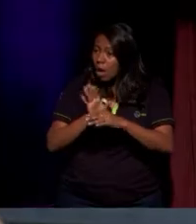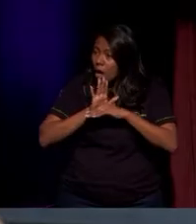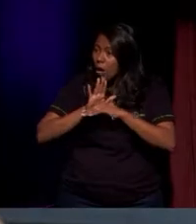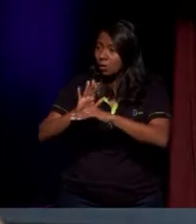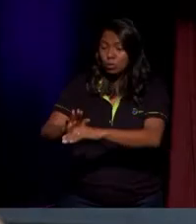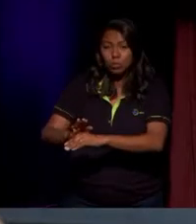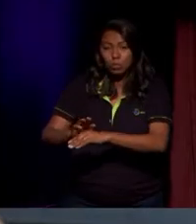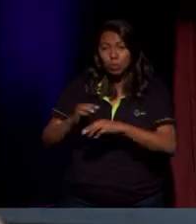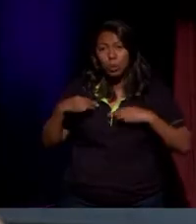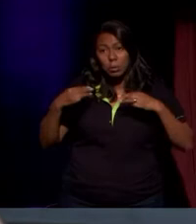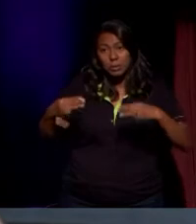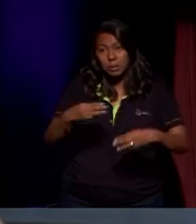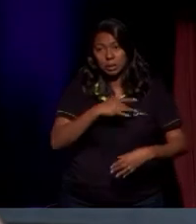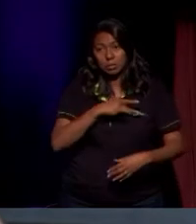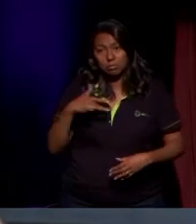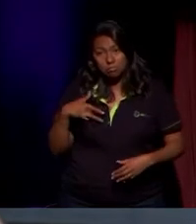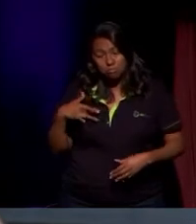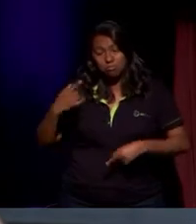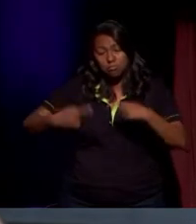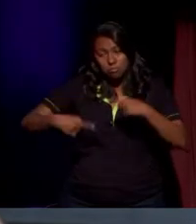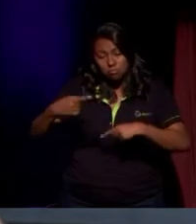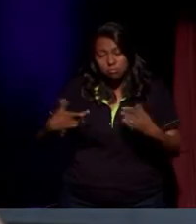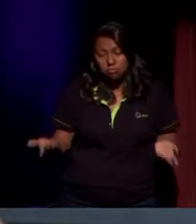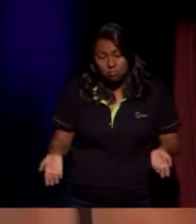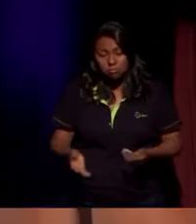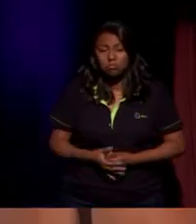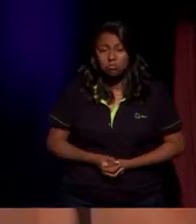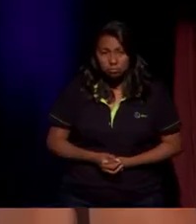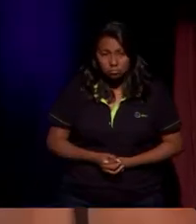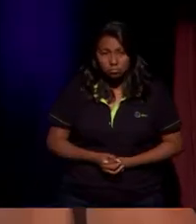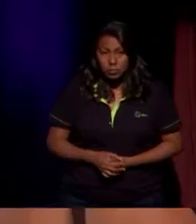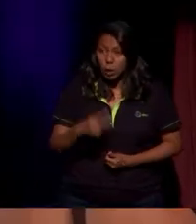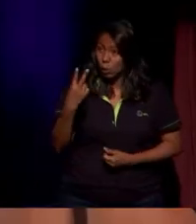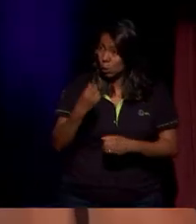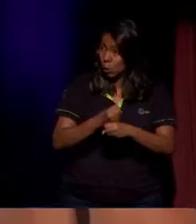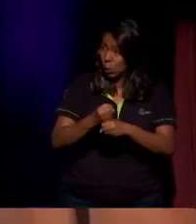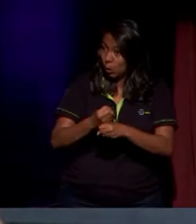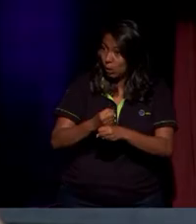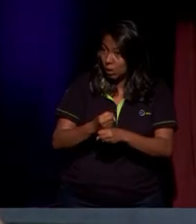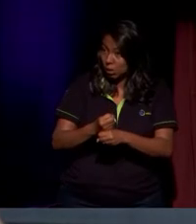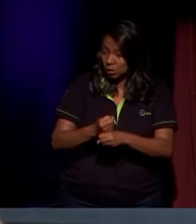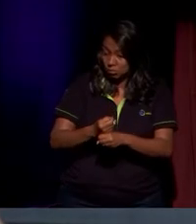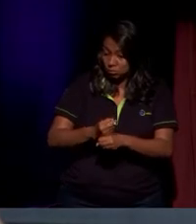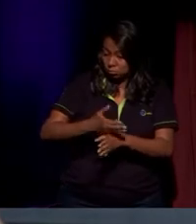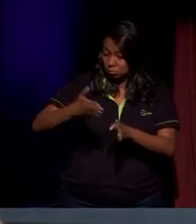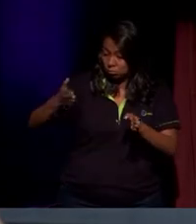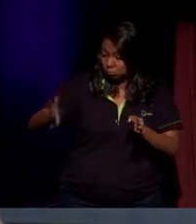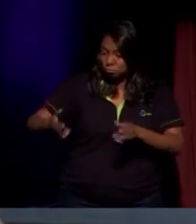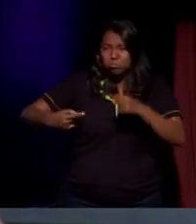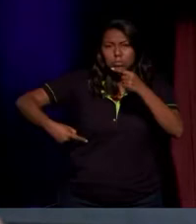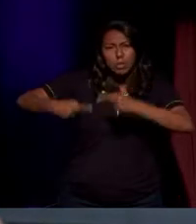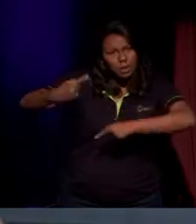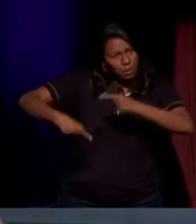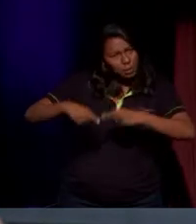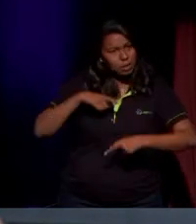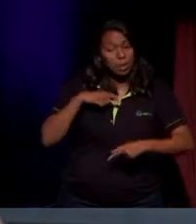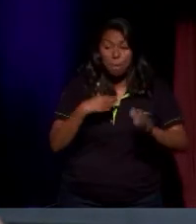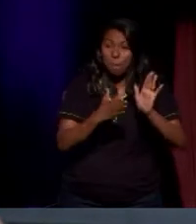in this debate, and we had a debate for two years. There was a proposal from the Ministry of Health,